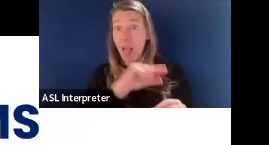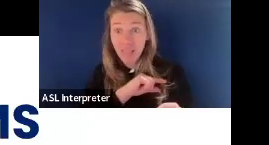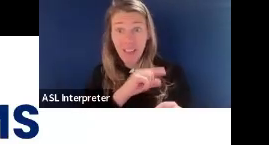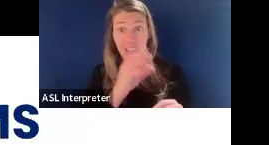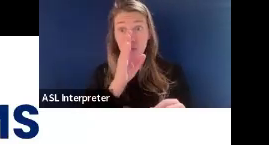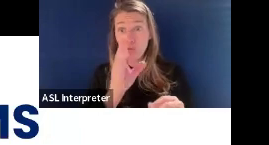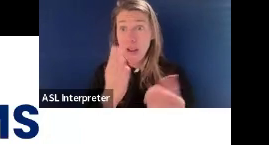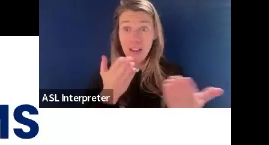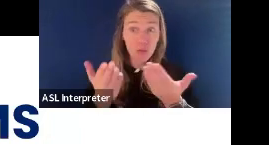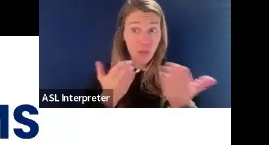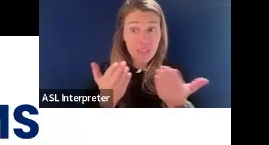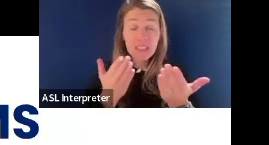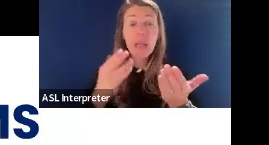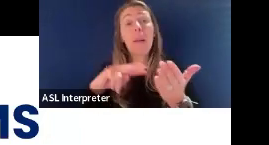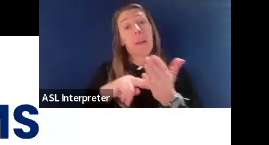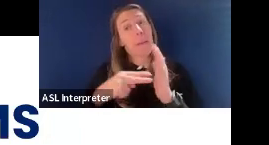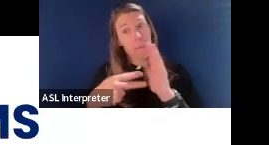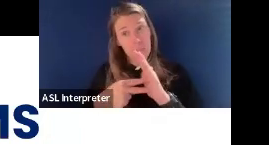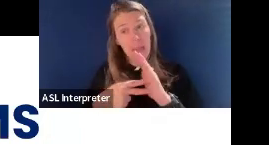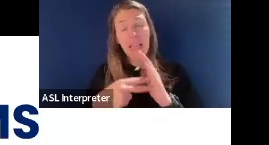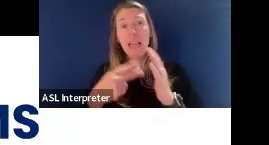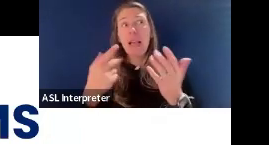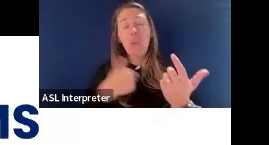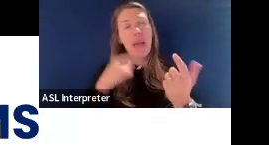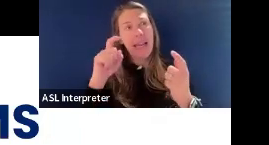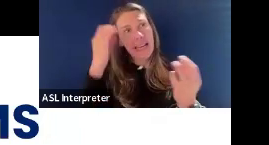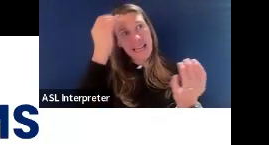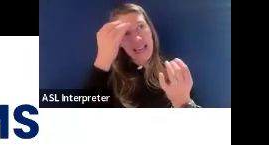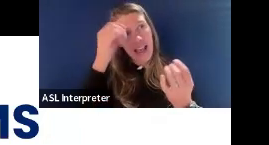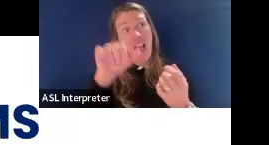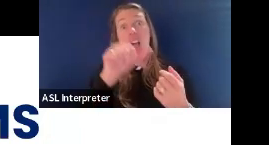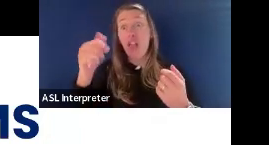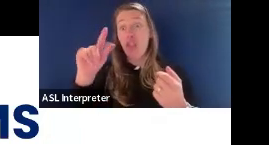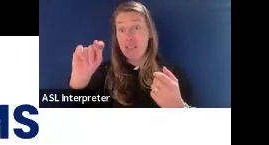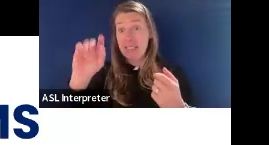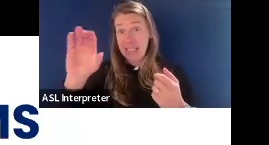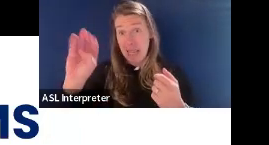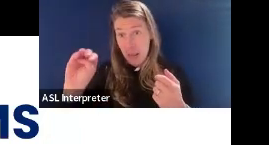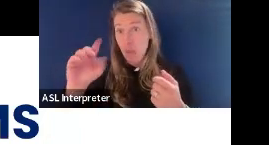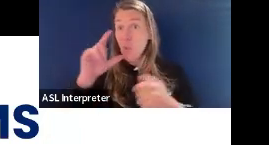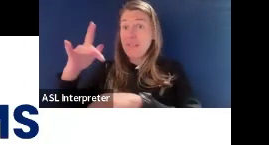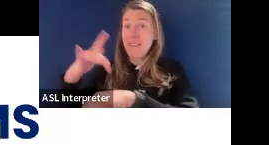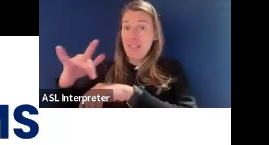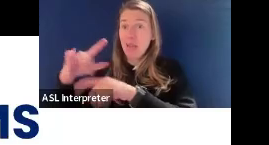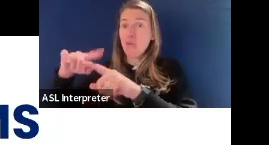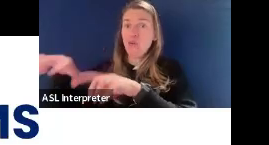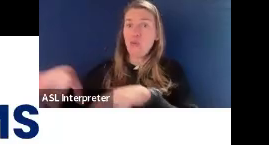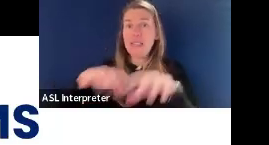service providers, then the question is, is there another TCM who is available to take on those participants?